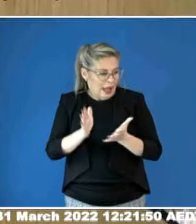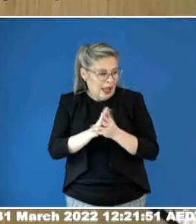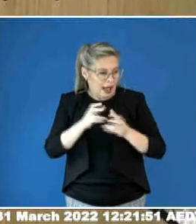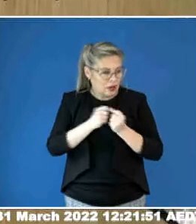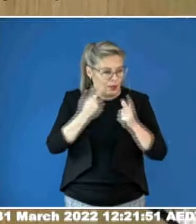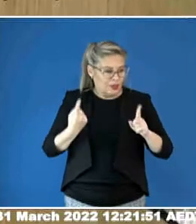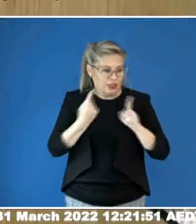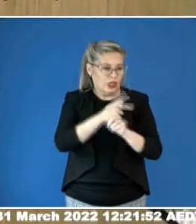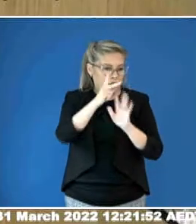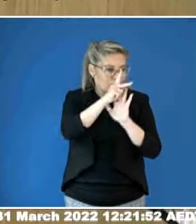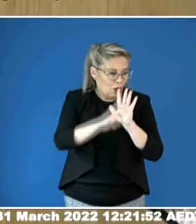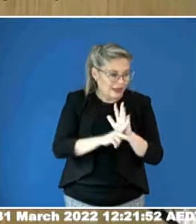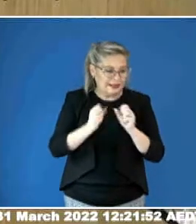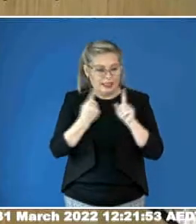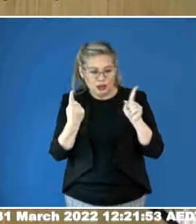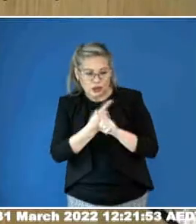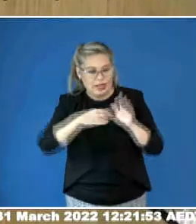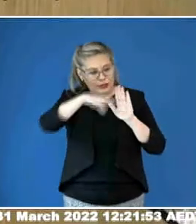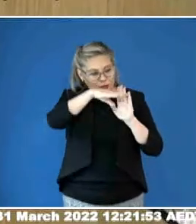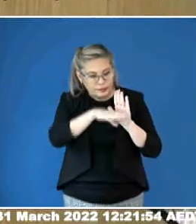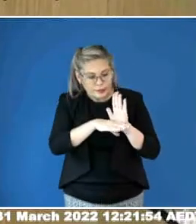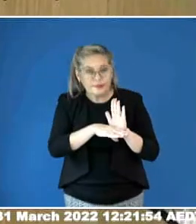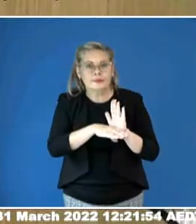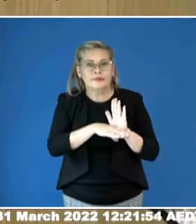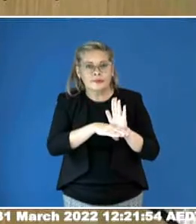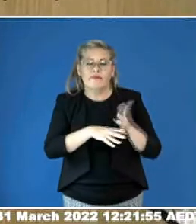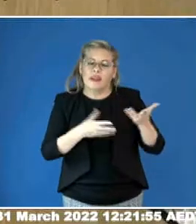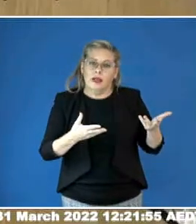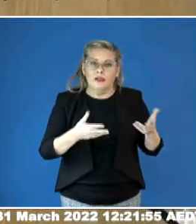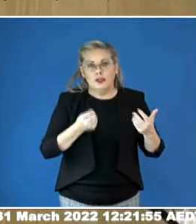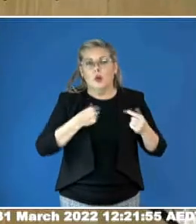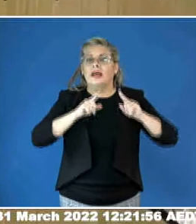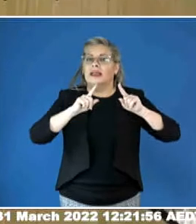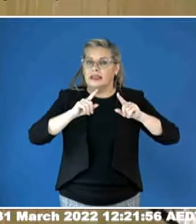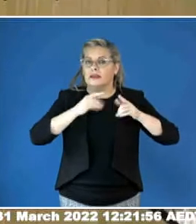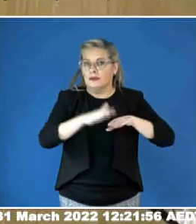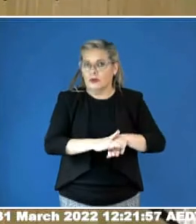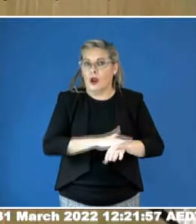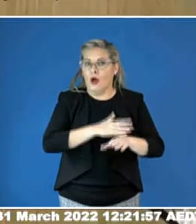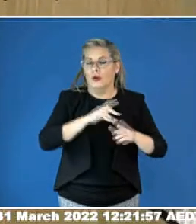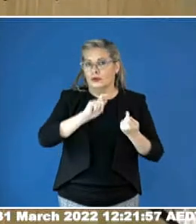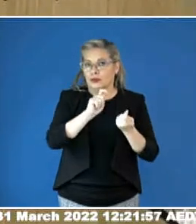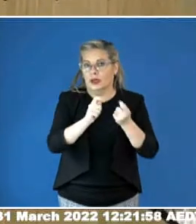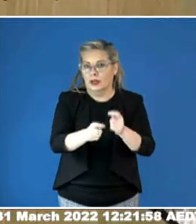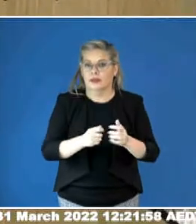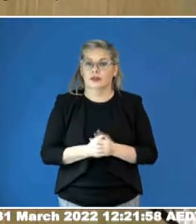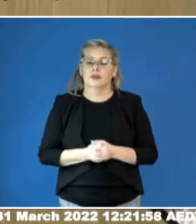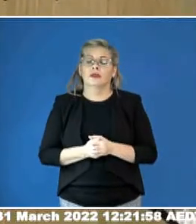By the time you wrote the letter of 20 July - and I will come back to the form of